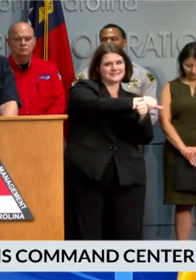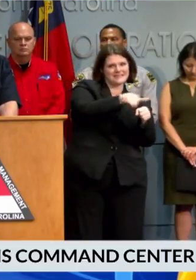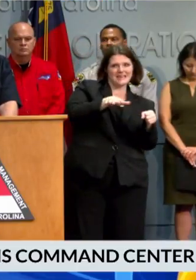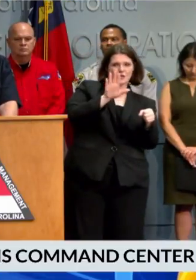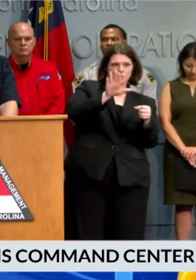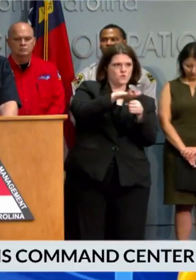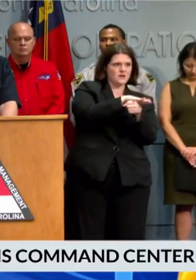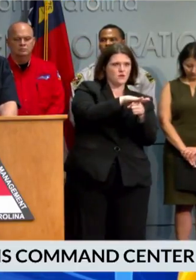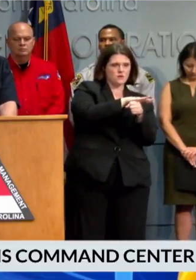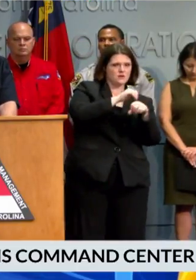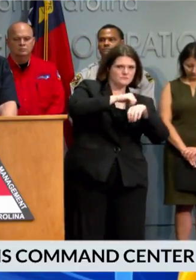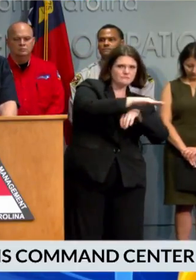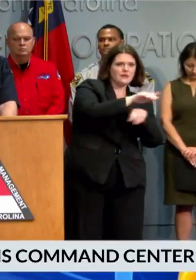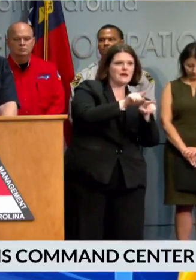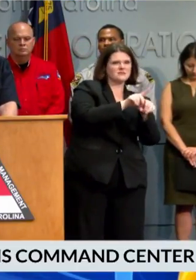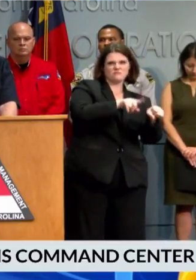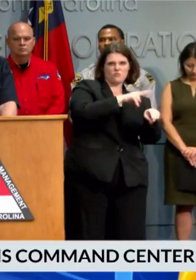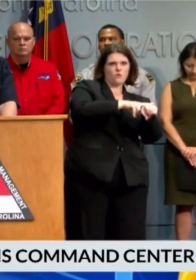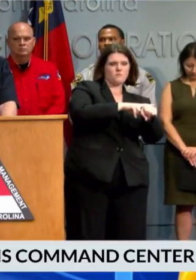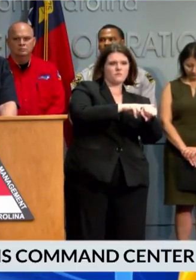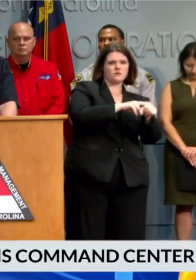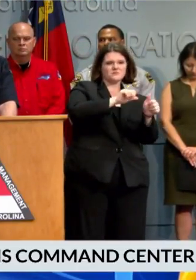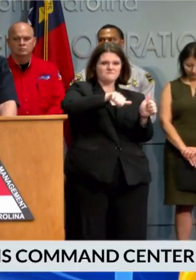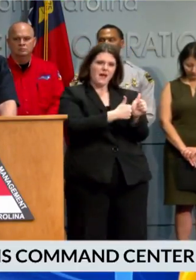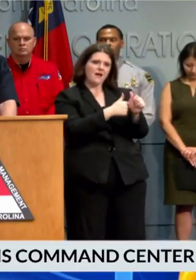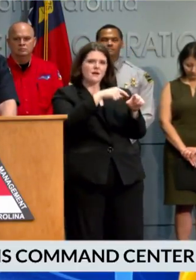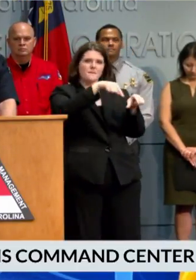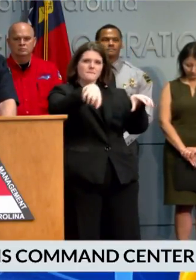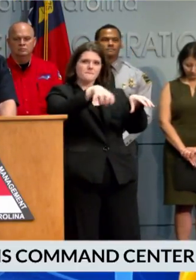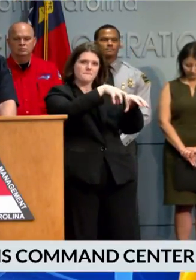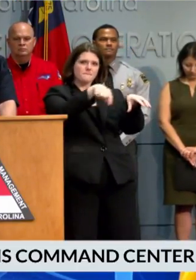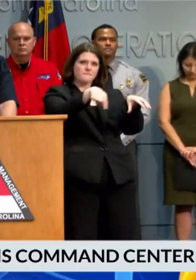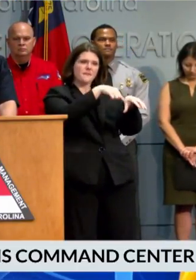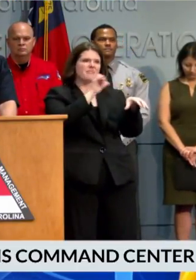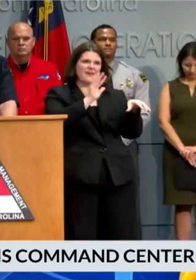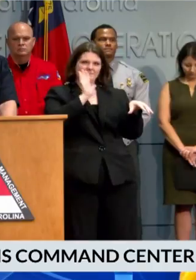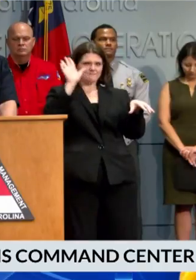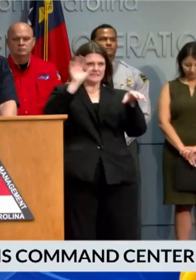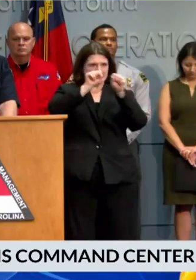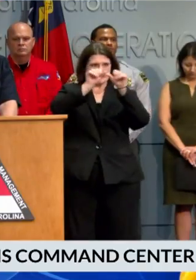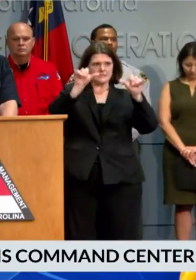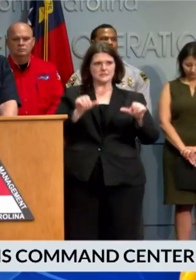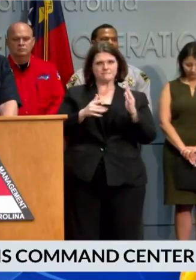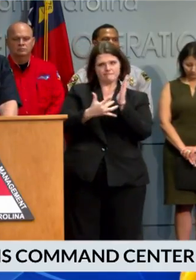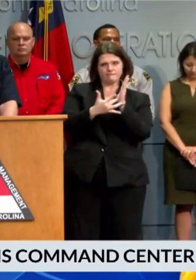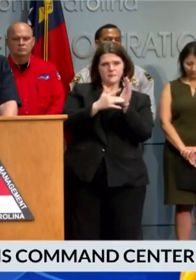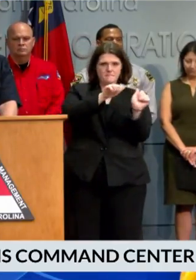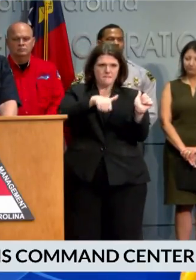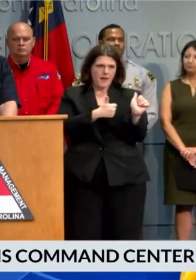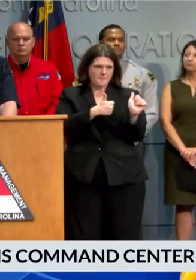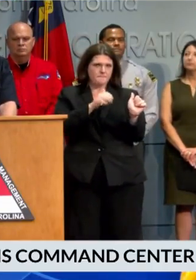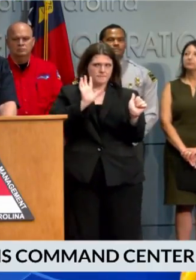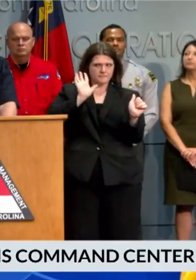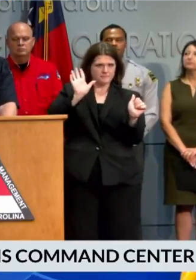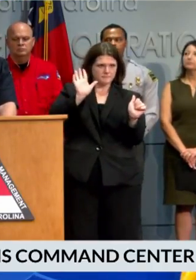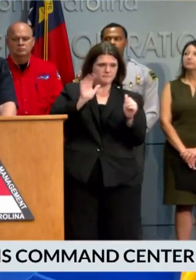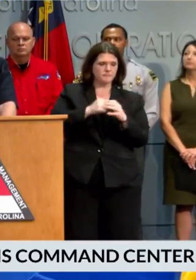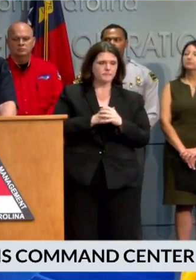YOU MAKE THE ANSWER FROM A 911 CENTER IN ANOTHER COUNTY, BUT RESPONDERS WILL BE DISPATCHED TO YOUR COUNTY AS NORMAL.